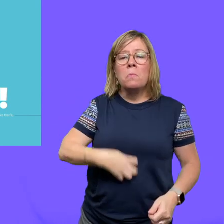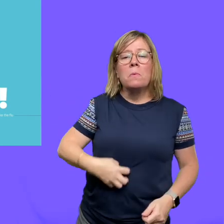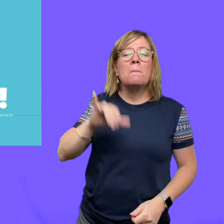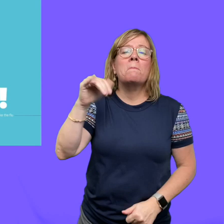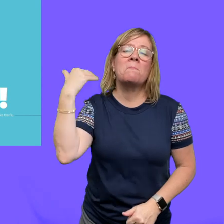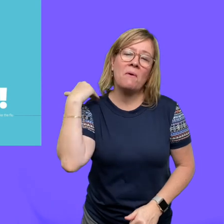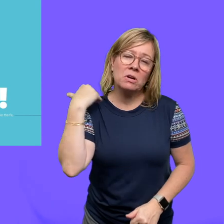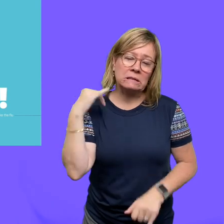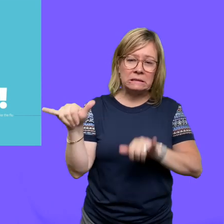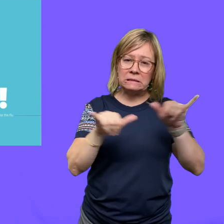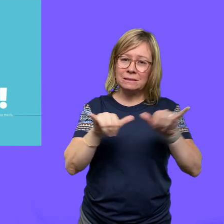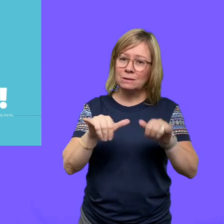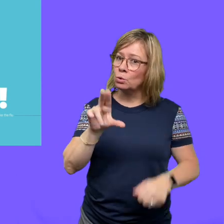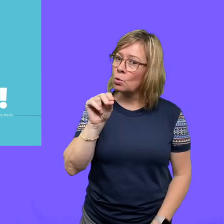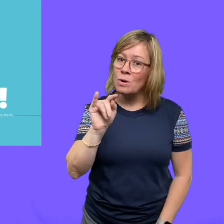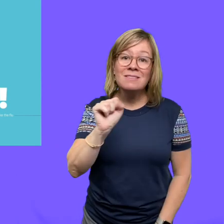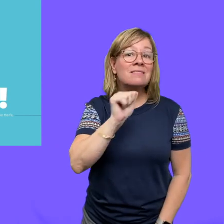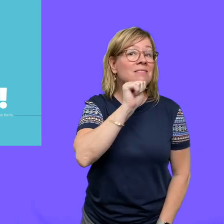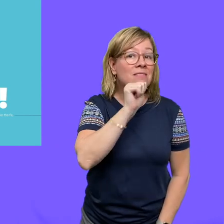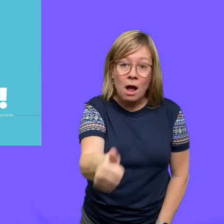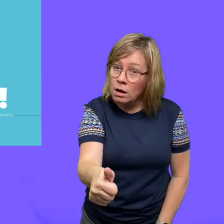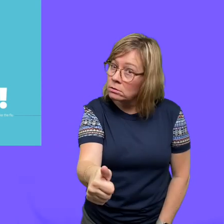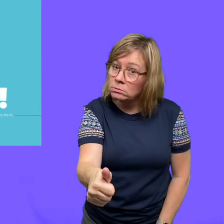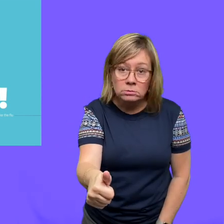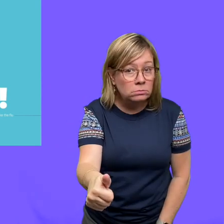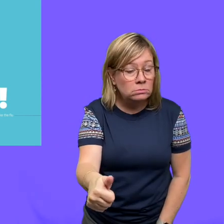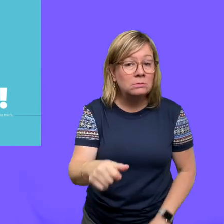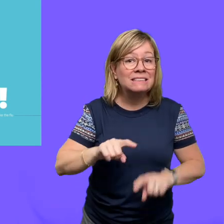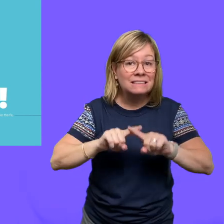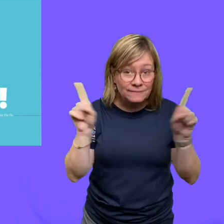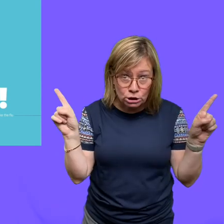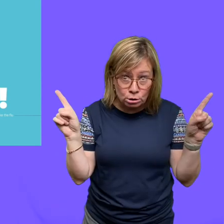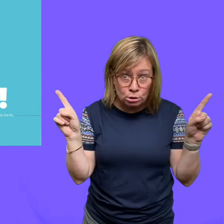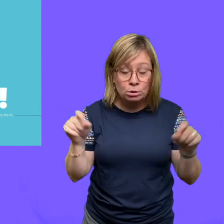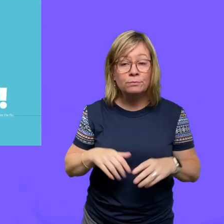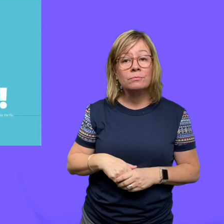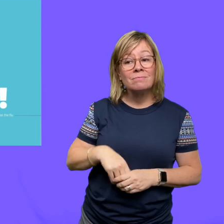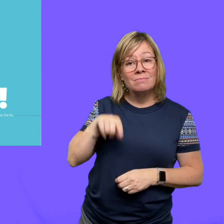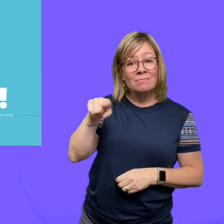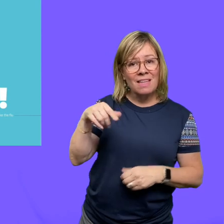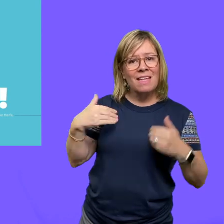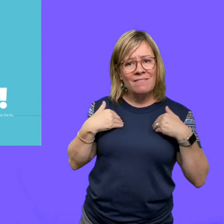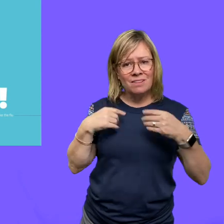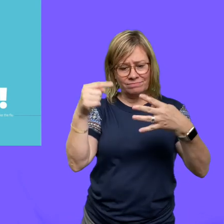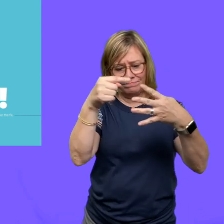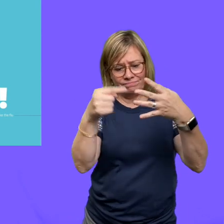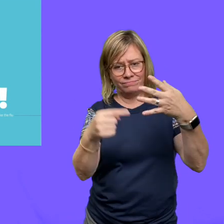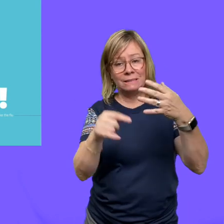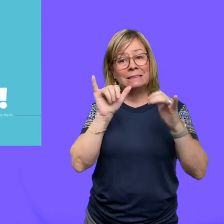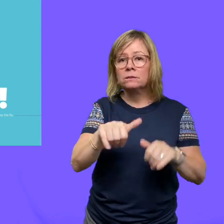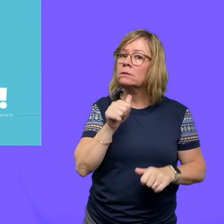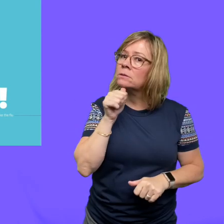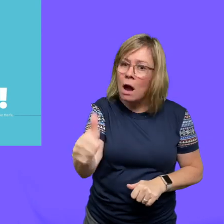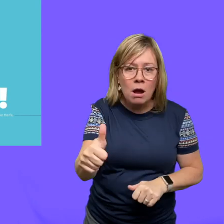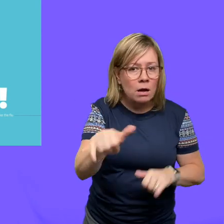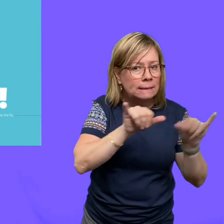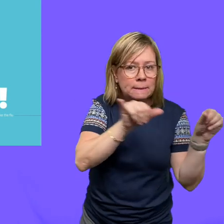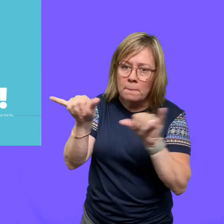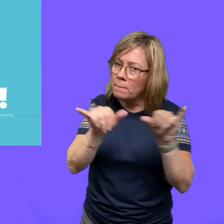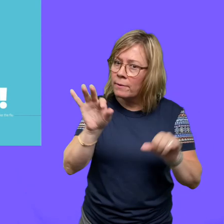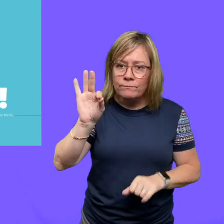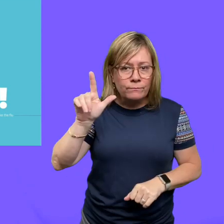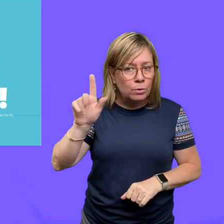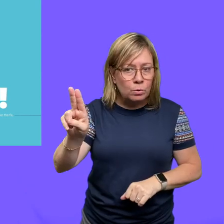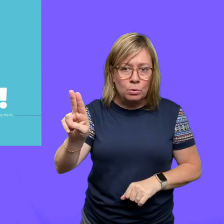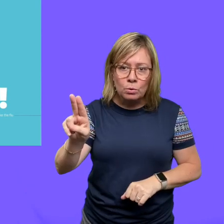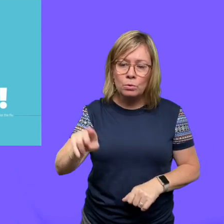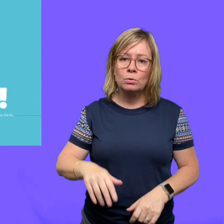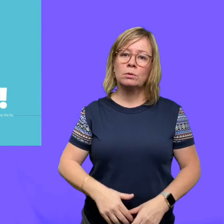similar to other illnesses, but it's not. It's different. It is not like the flu.